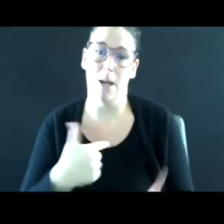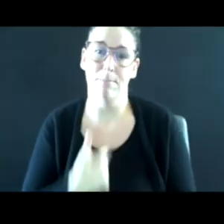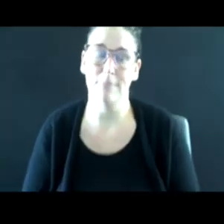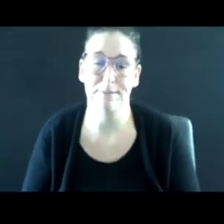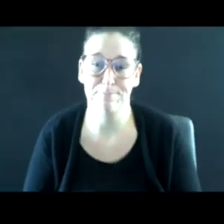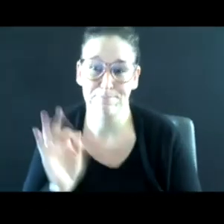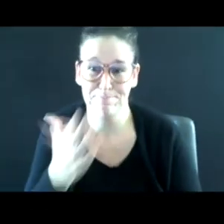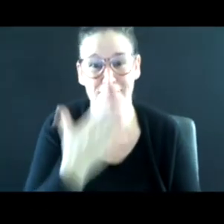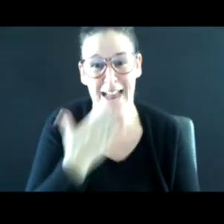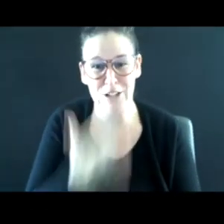teleworking.